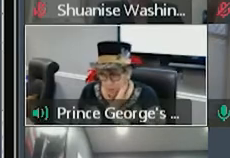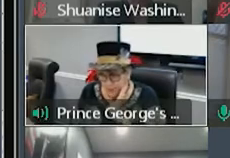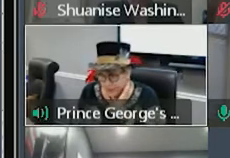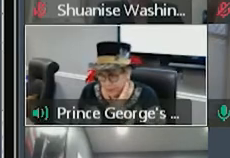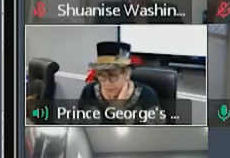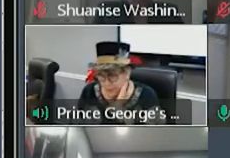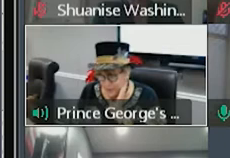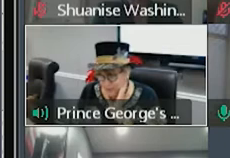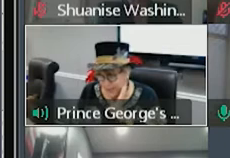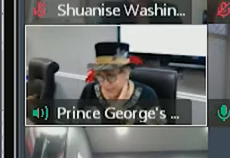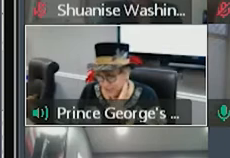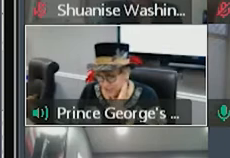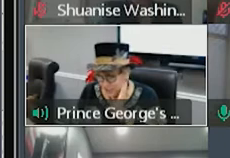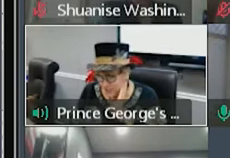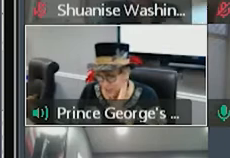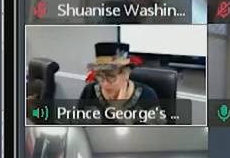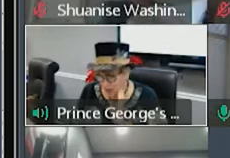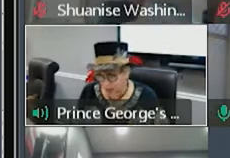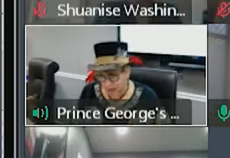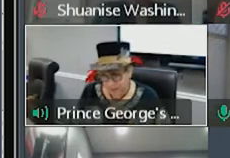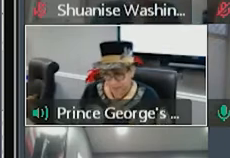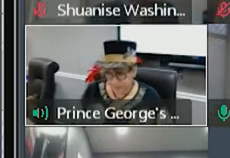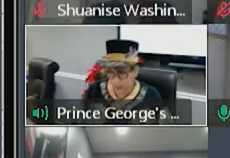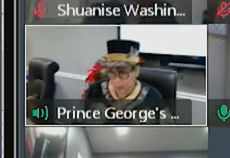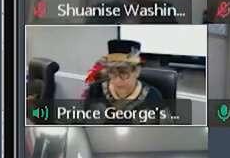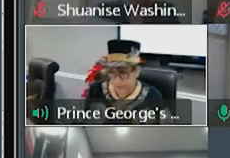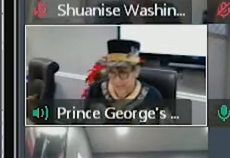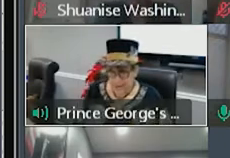which is the proposed modification to condition one C.